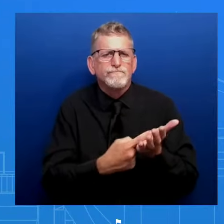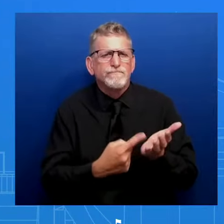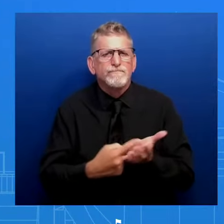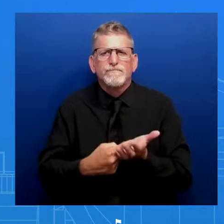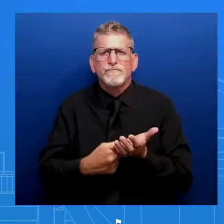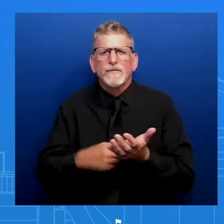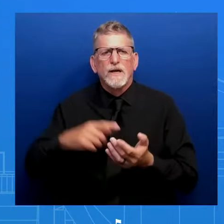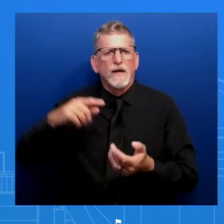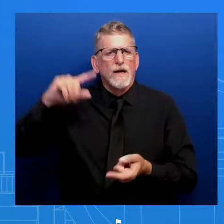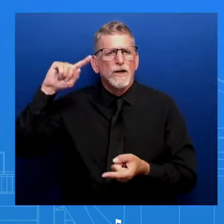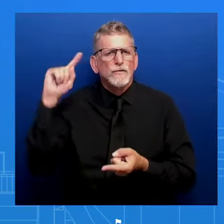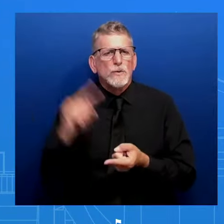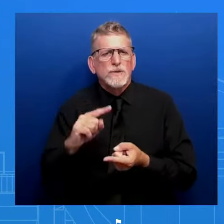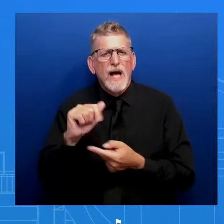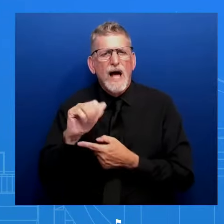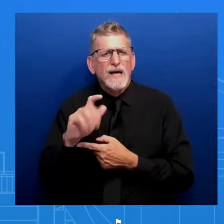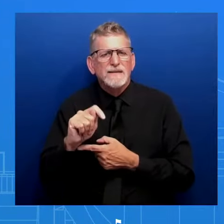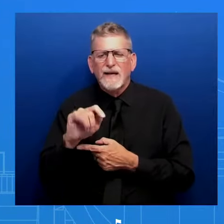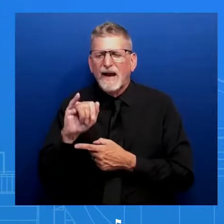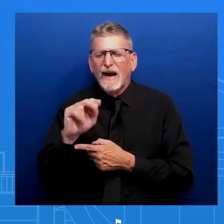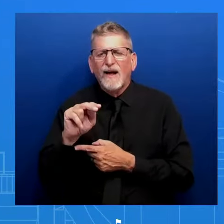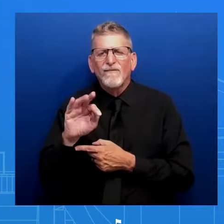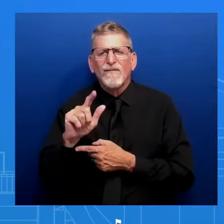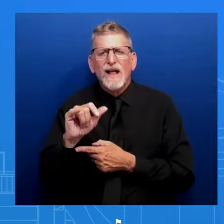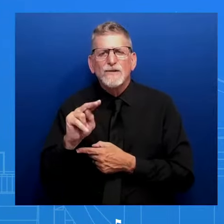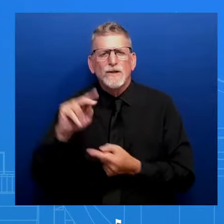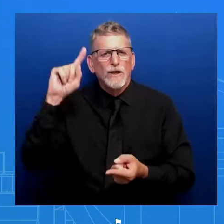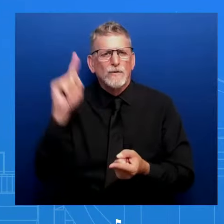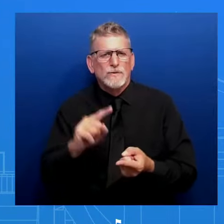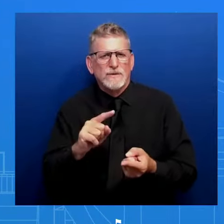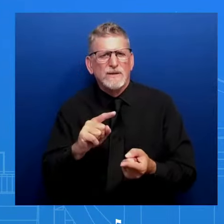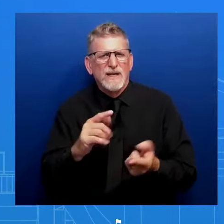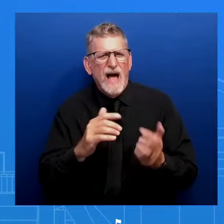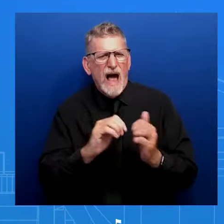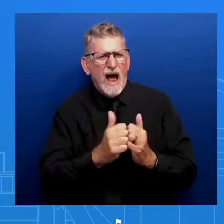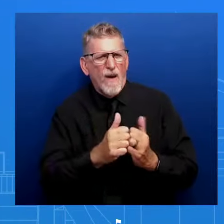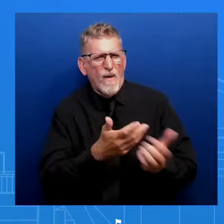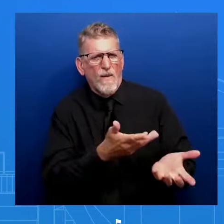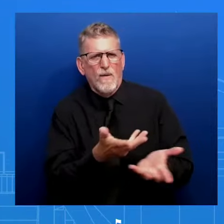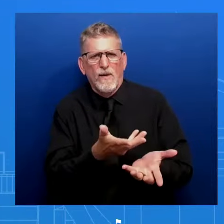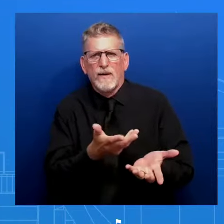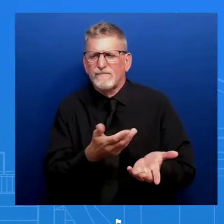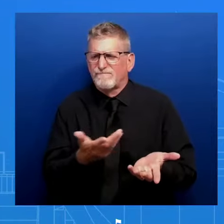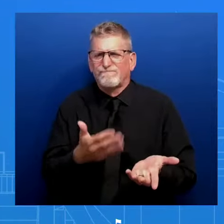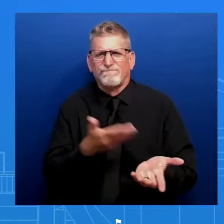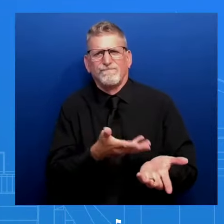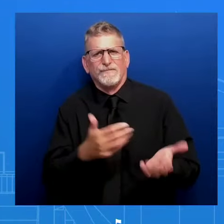to deal with climate change. The President is very proud of that. And you'll hear directly from him on this issue tomorrow.